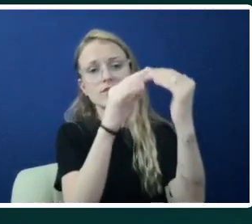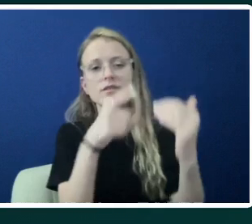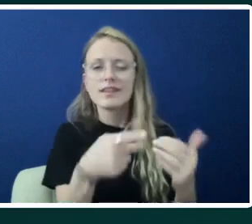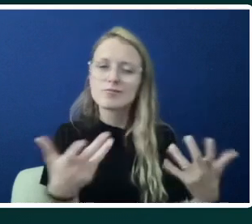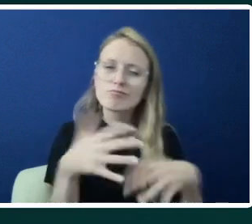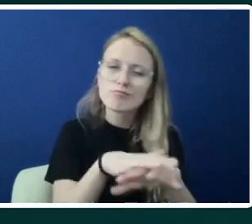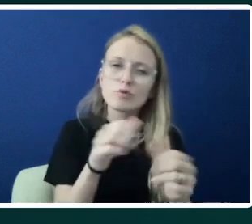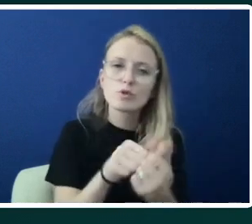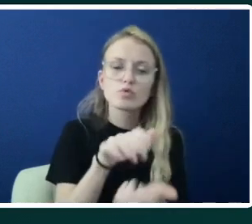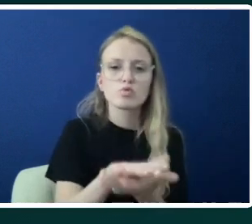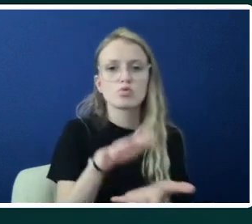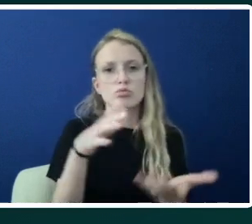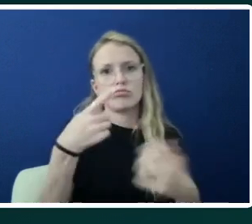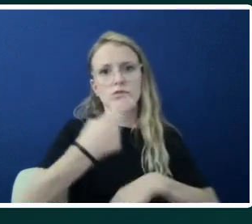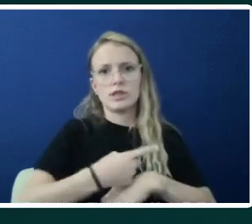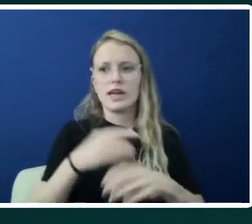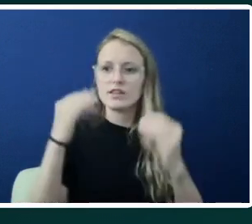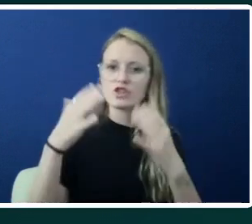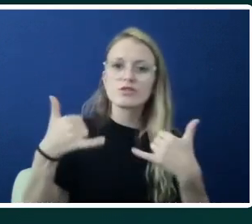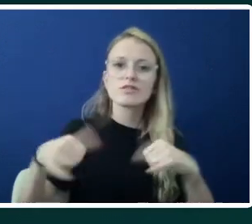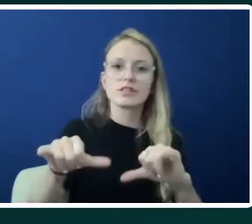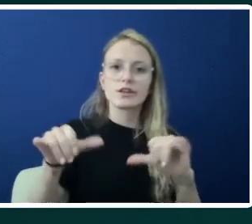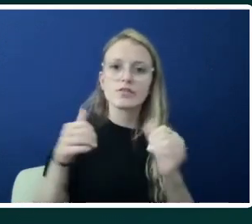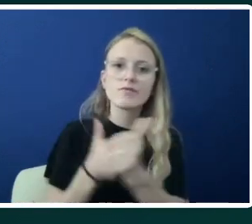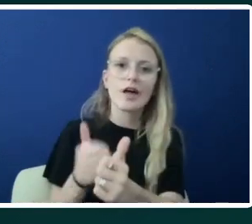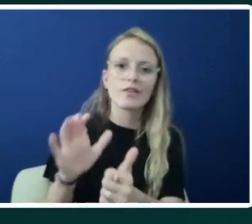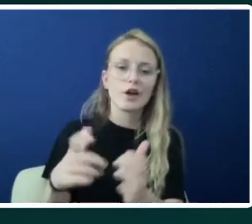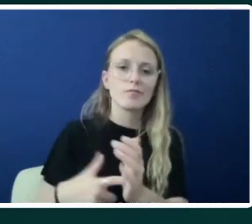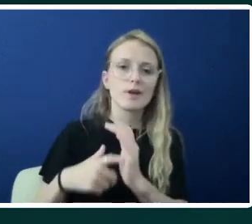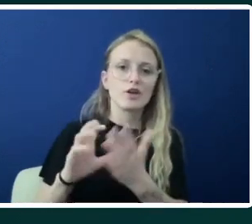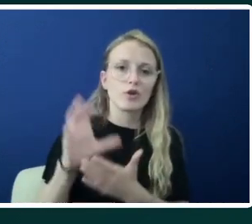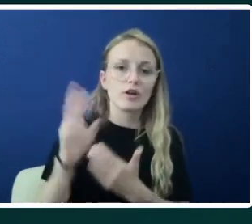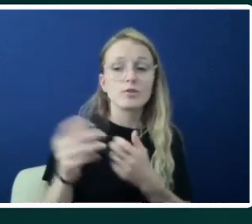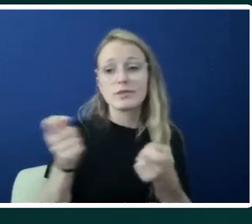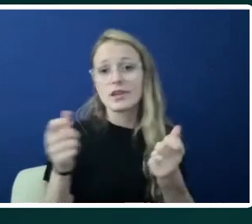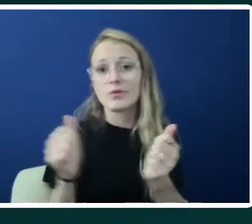doing their mandated curriculum, dealing with the -- all of the different mandates of their